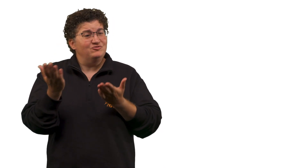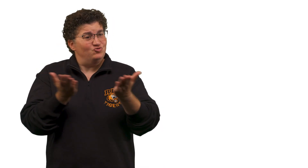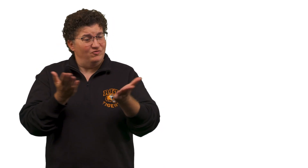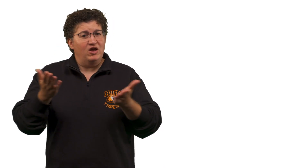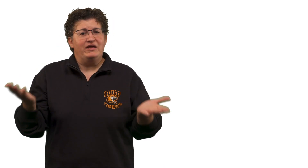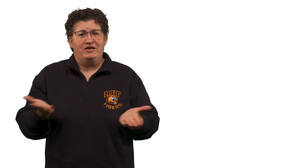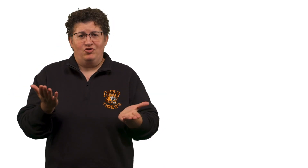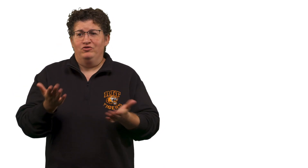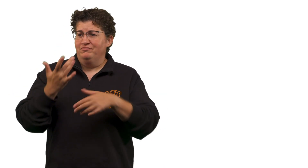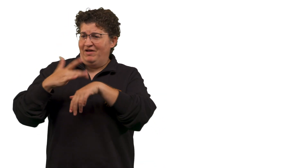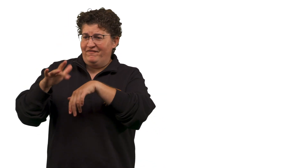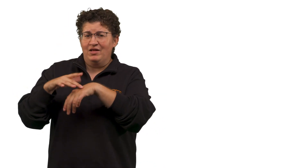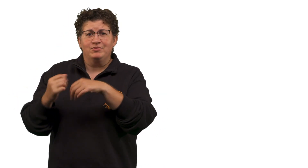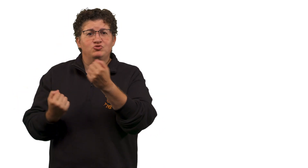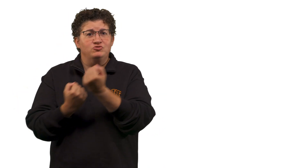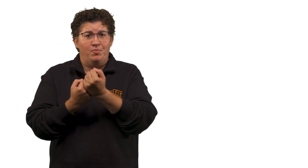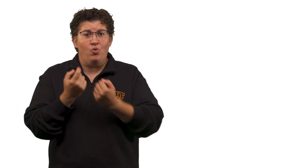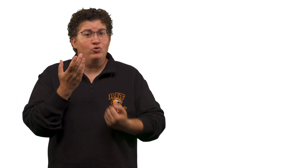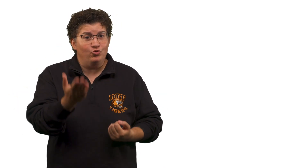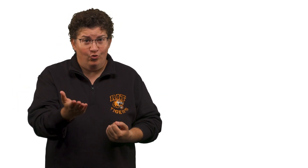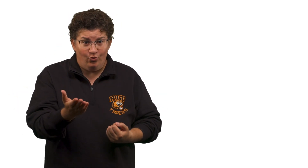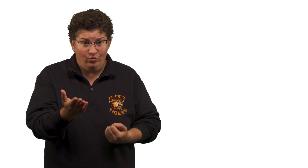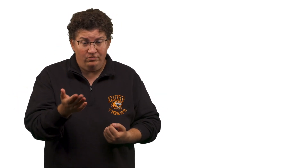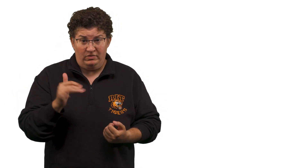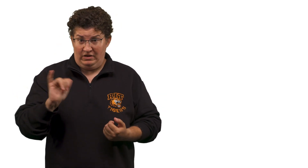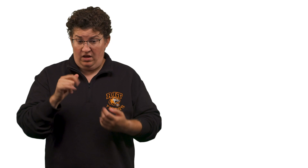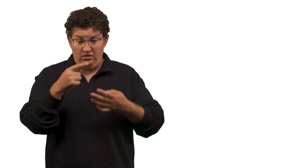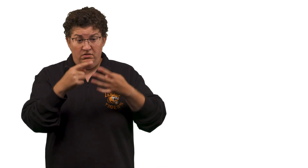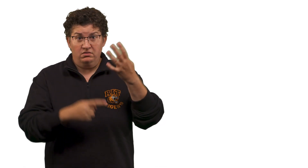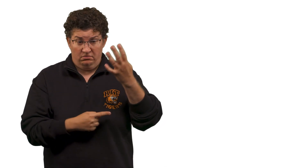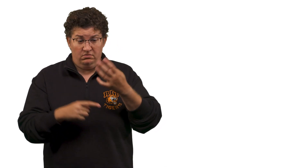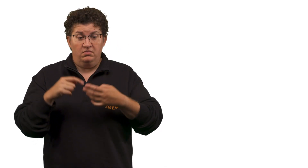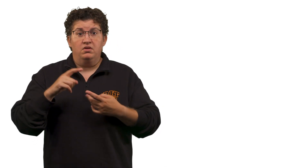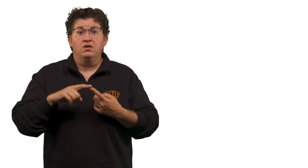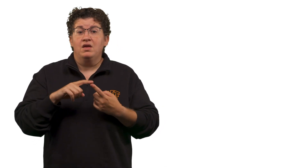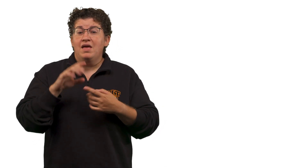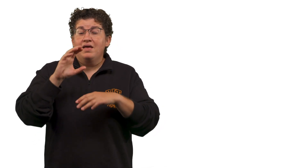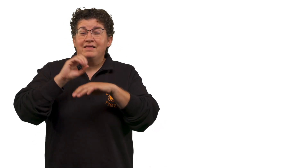Know the resources and services that are available to support you.